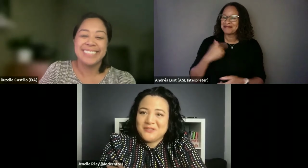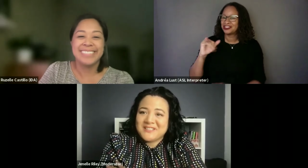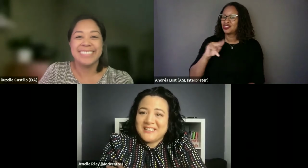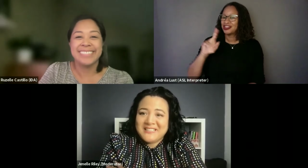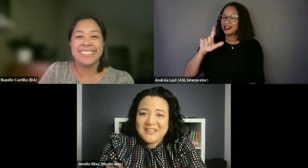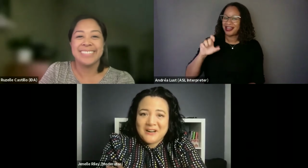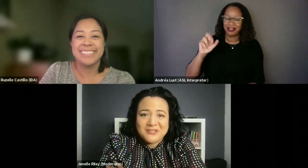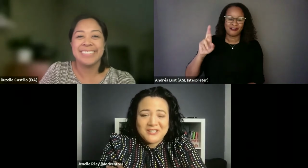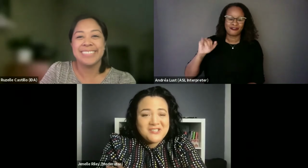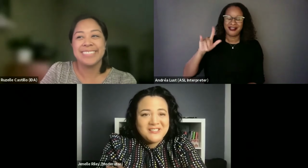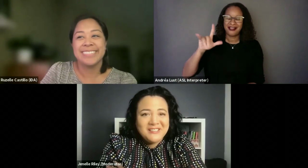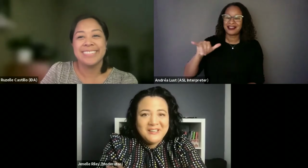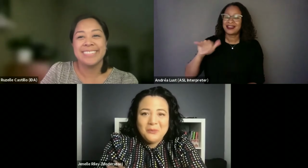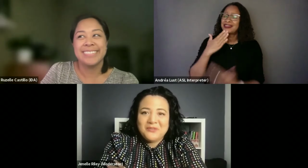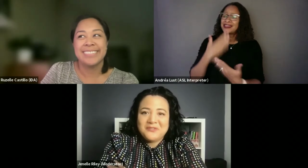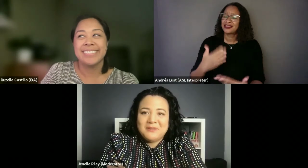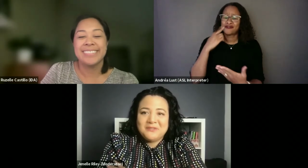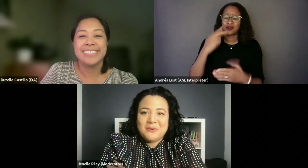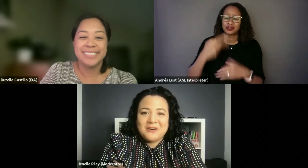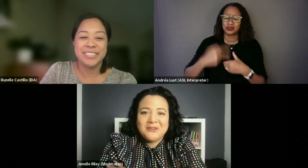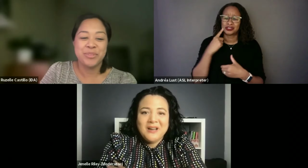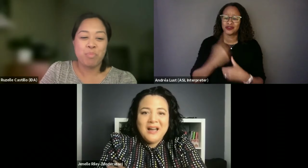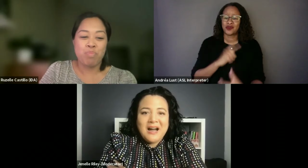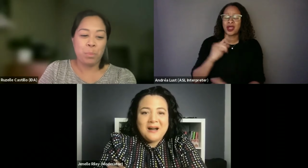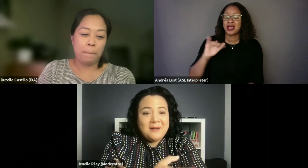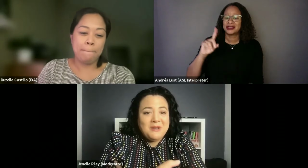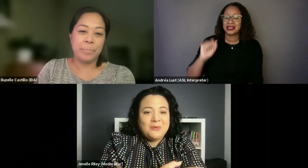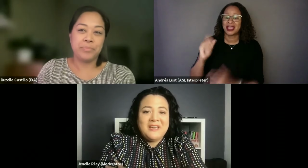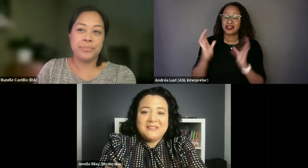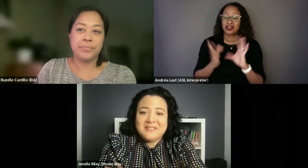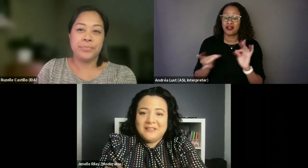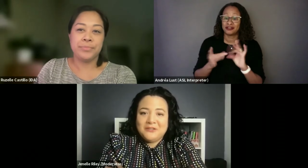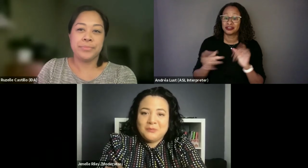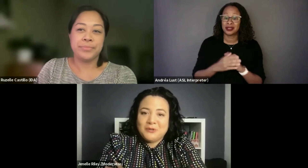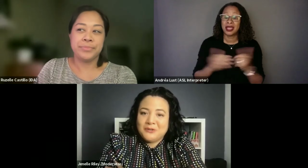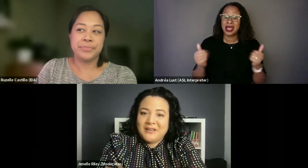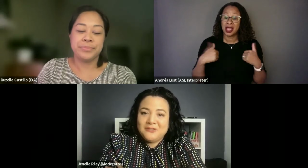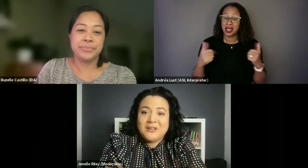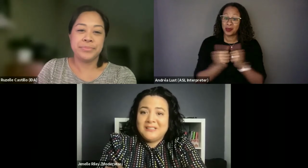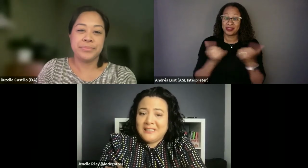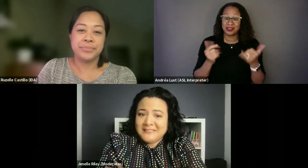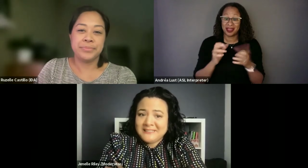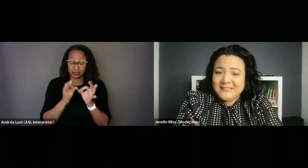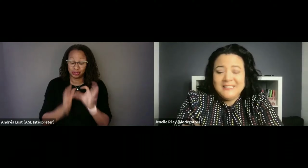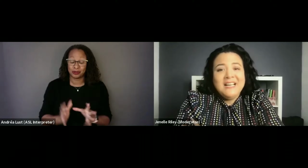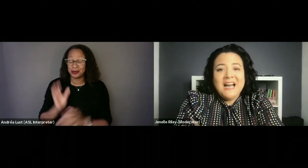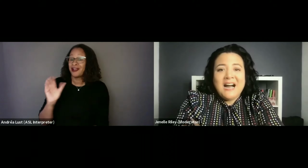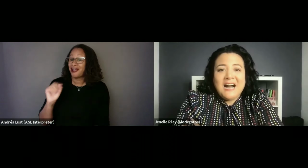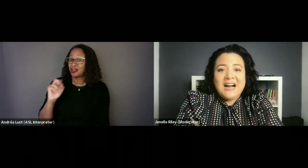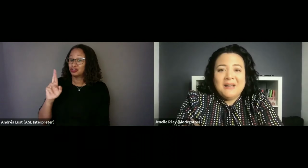for this IDA conversation with "Simple As Water". I'm here with ASL interpreter, Andrea Lust.